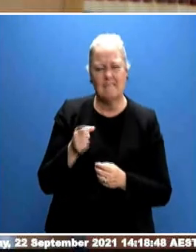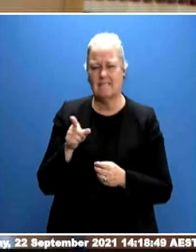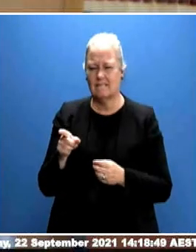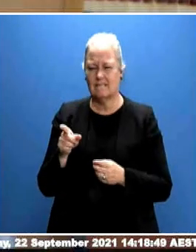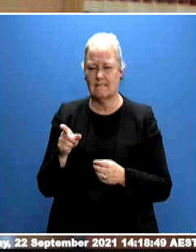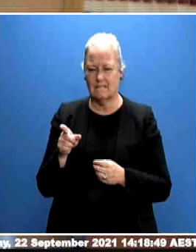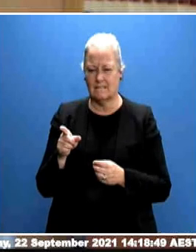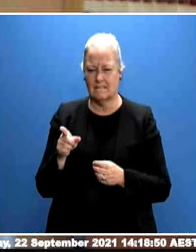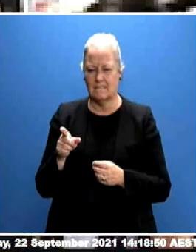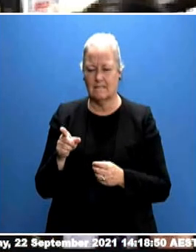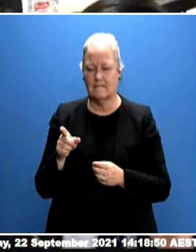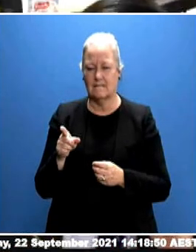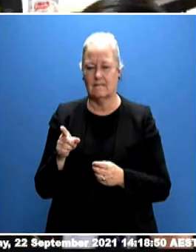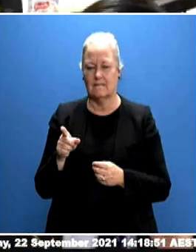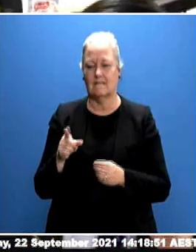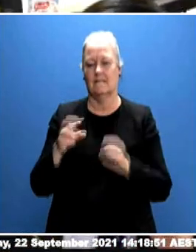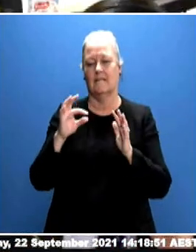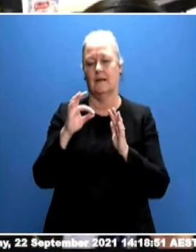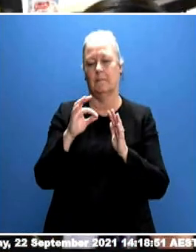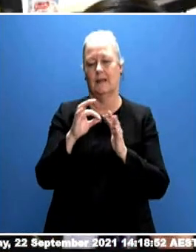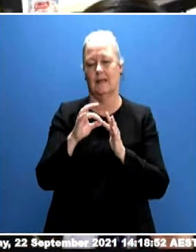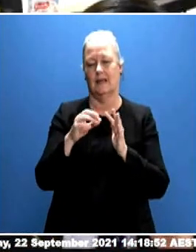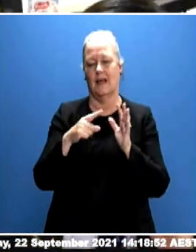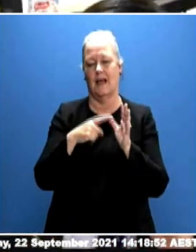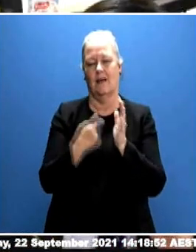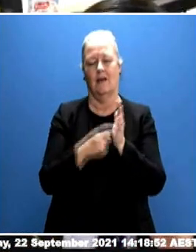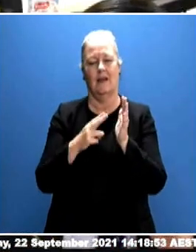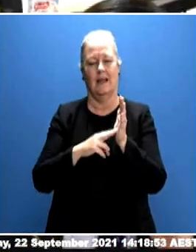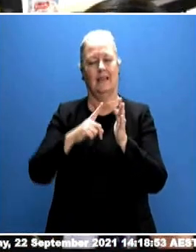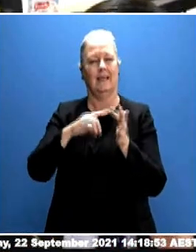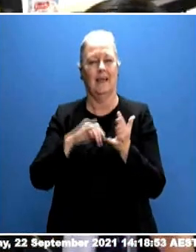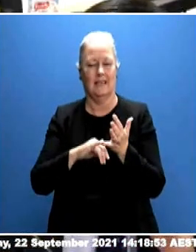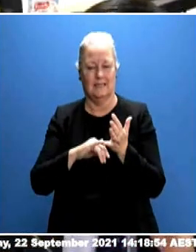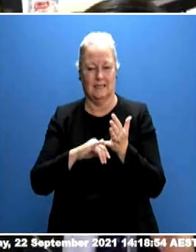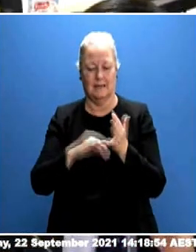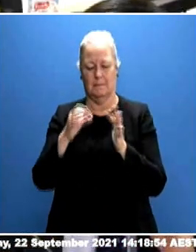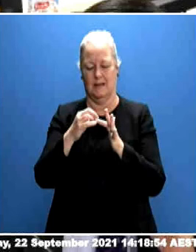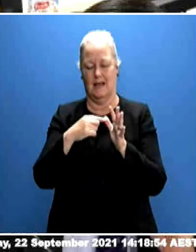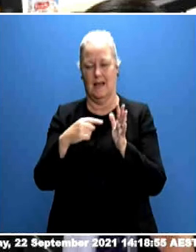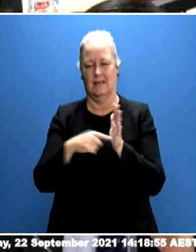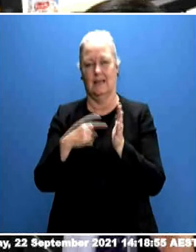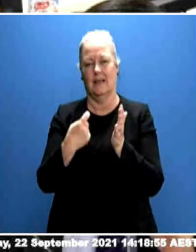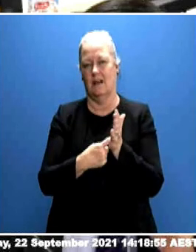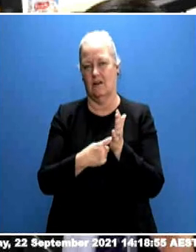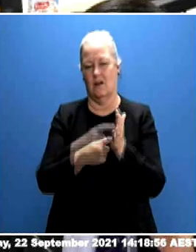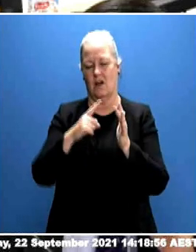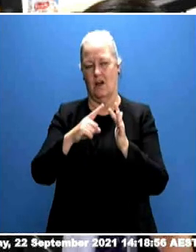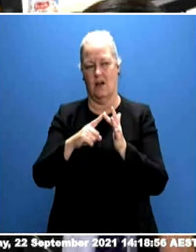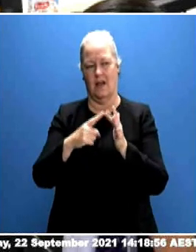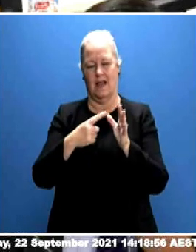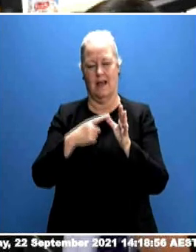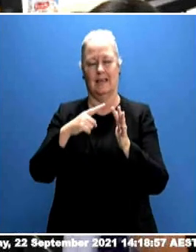P-A-R-E-N-S, P-A-T-R-I-A-E, jurisdiction ---